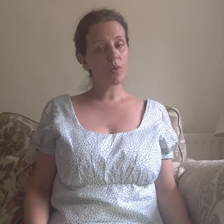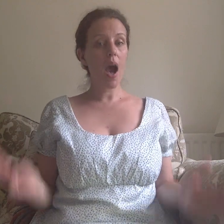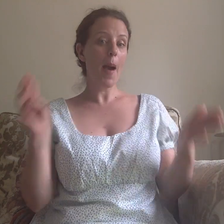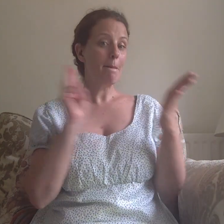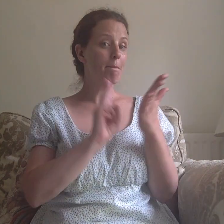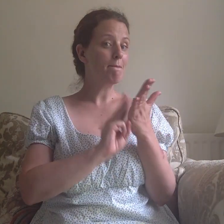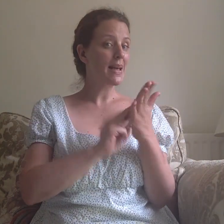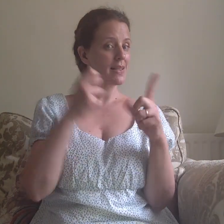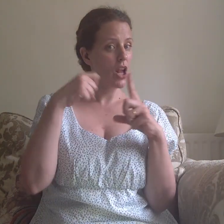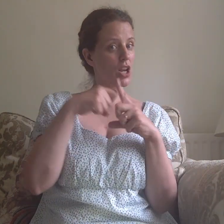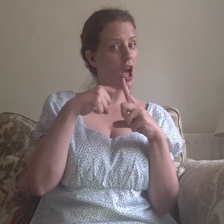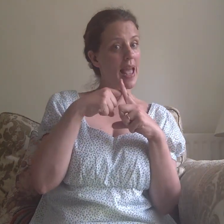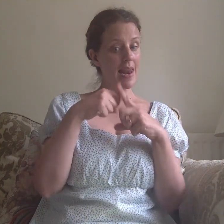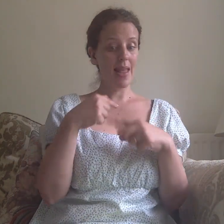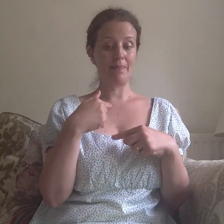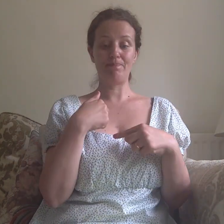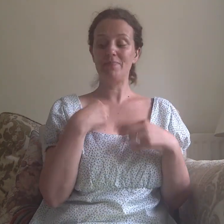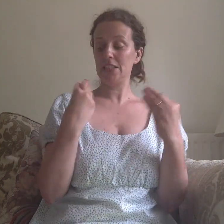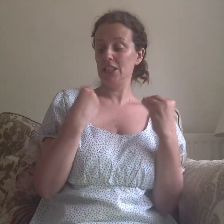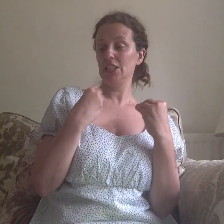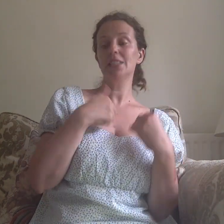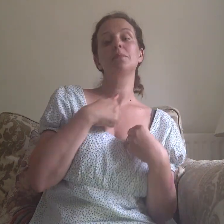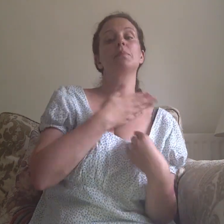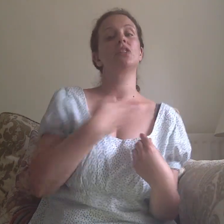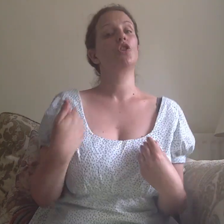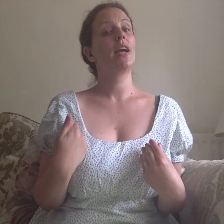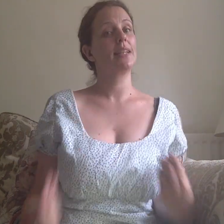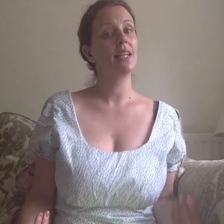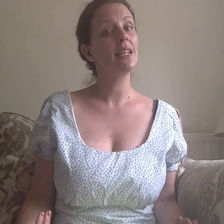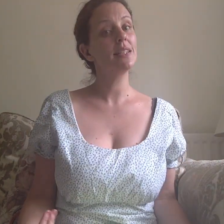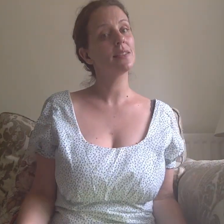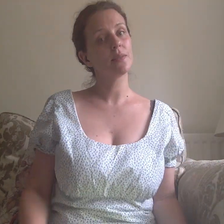"Oh Mr Knightley is going to teach me Chinese."